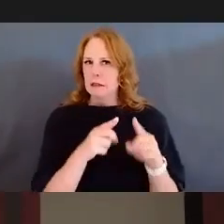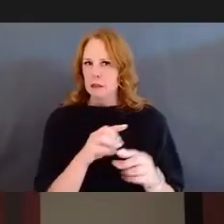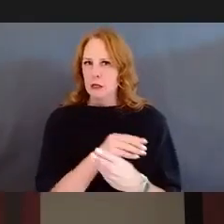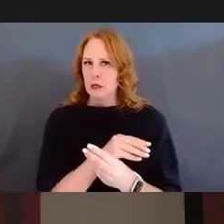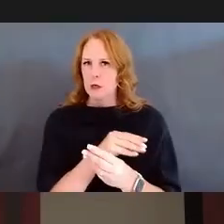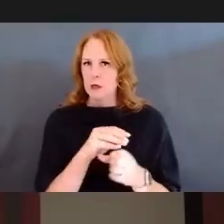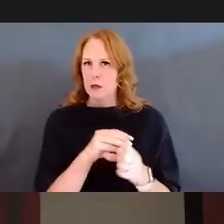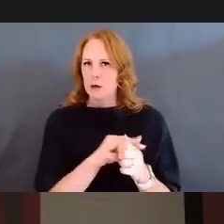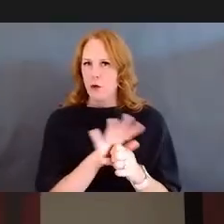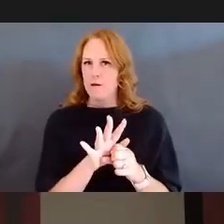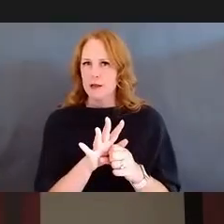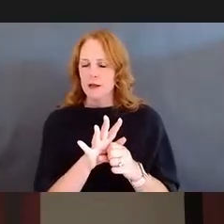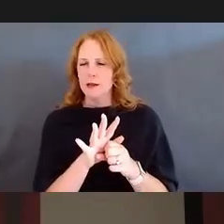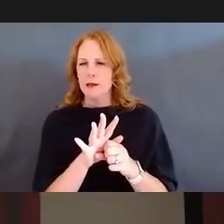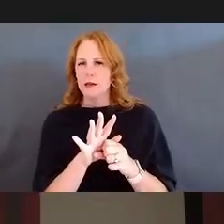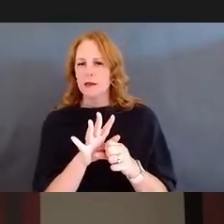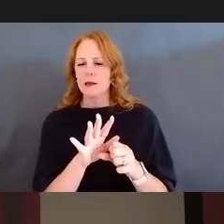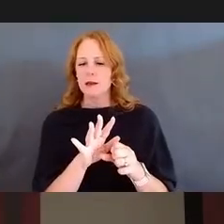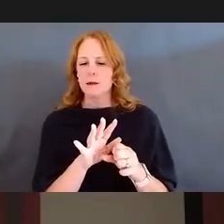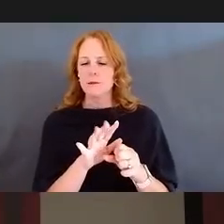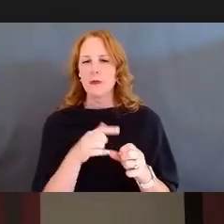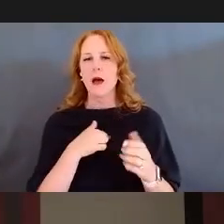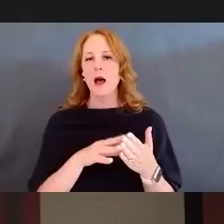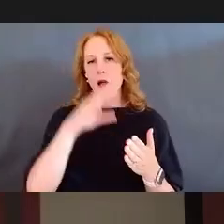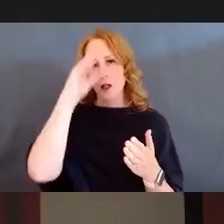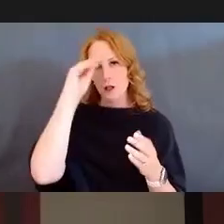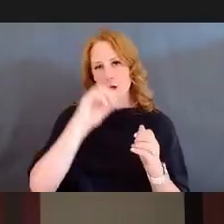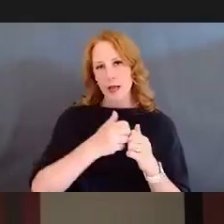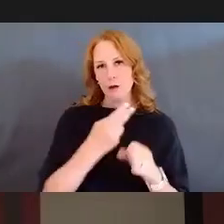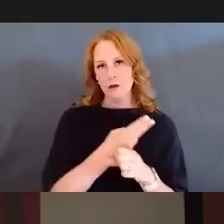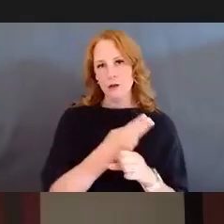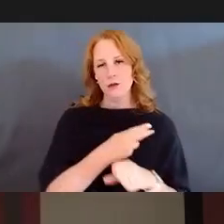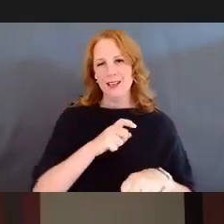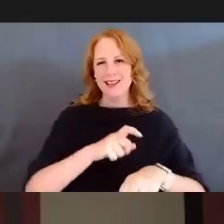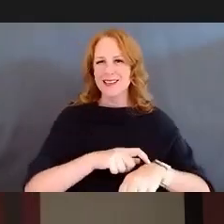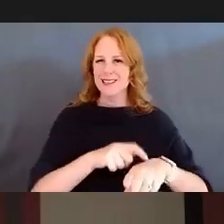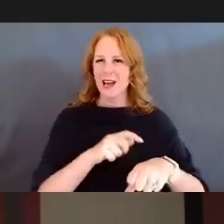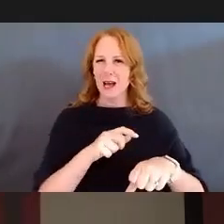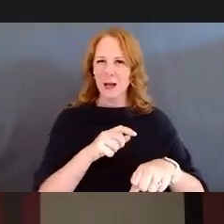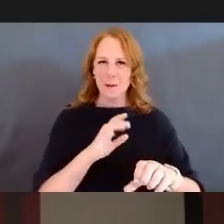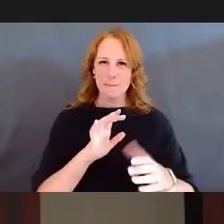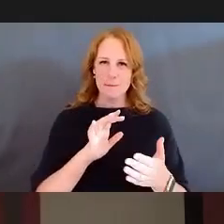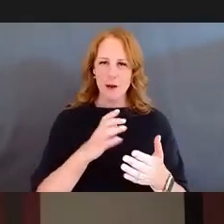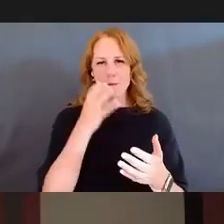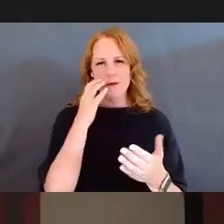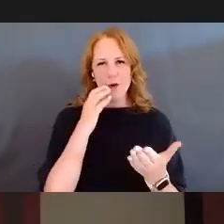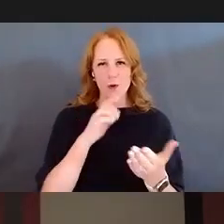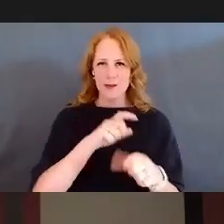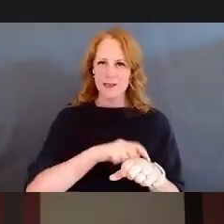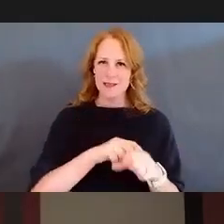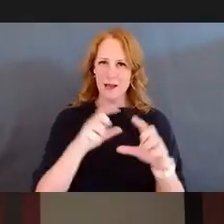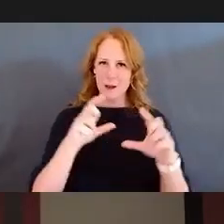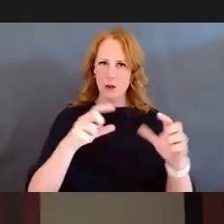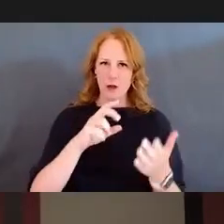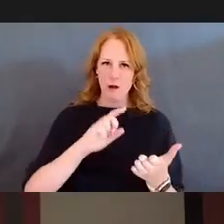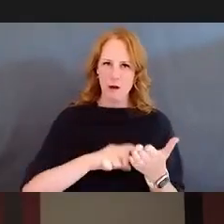and then I used I learned how to use a time time clock app on my phone and it made me better at